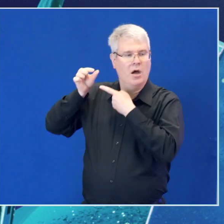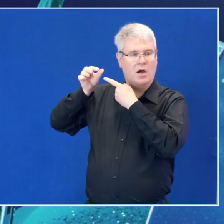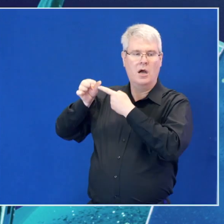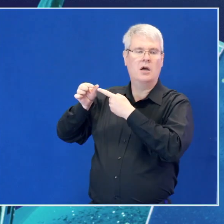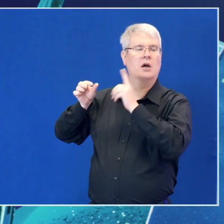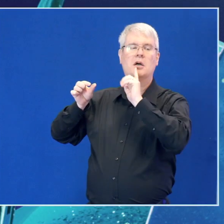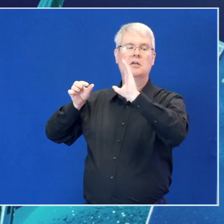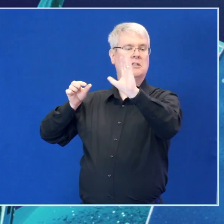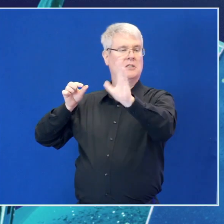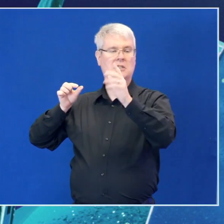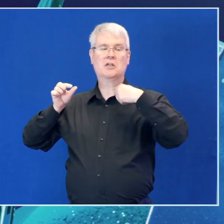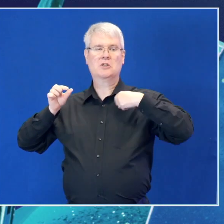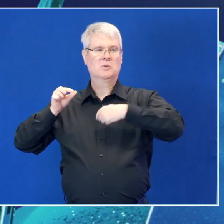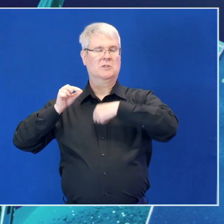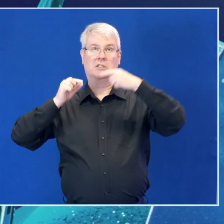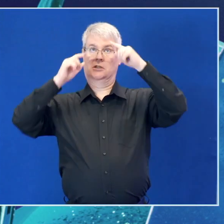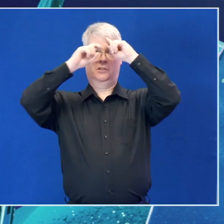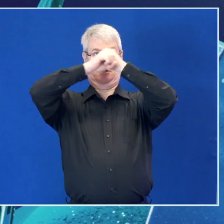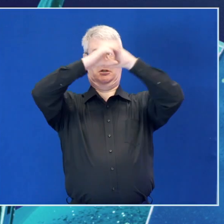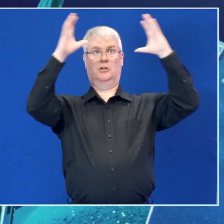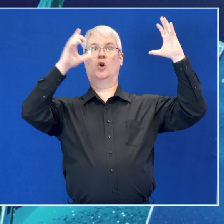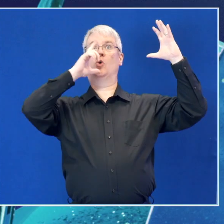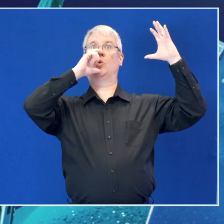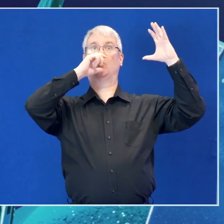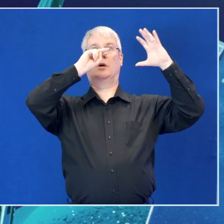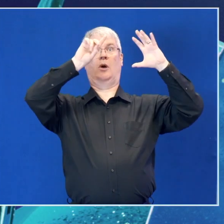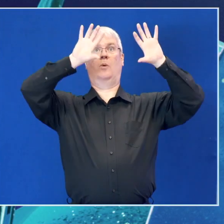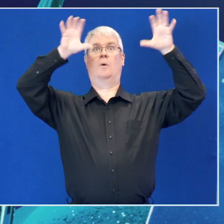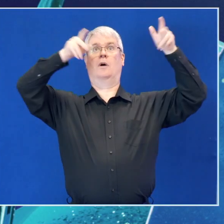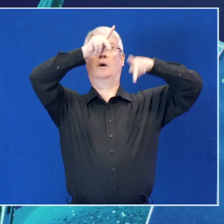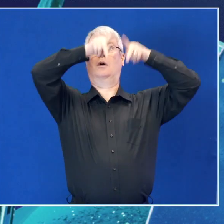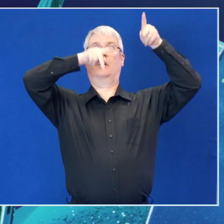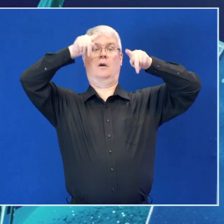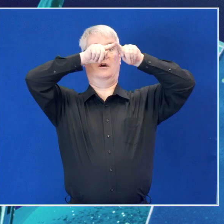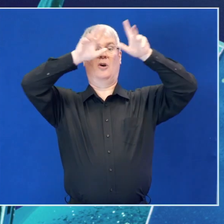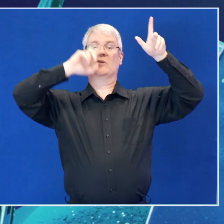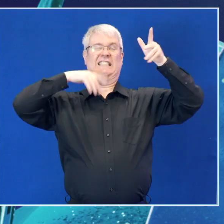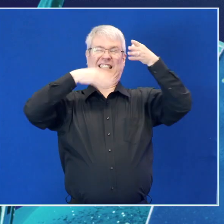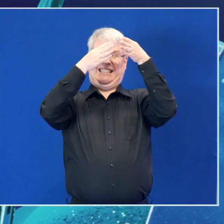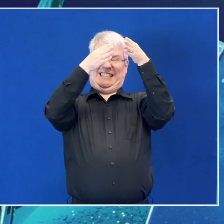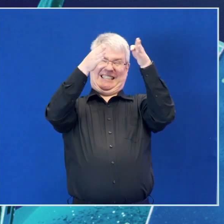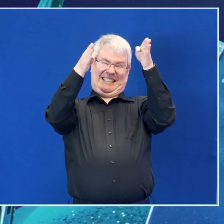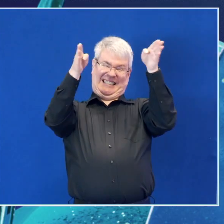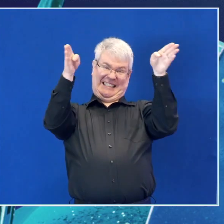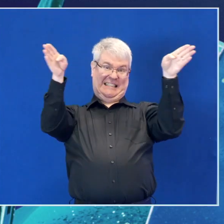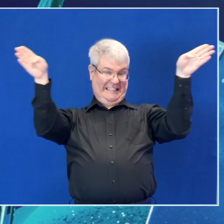And starting off right off the bat, one of the things we did was, once again based off